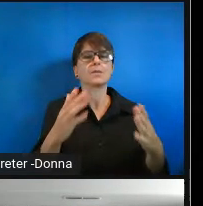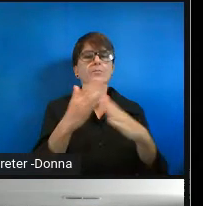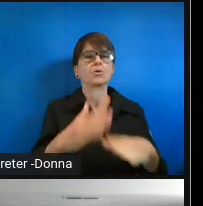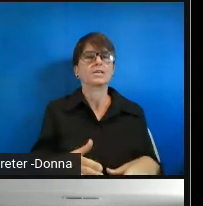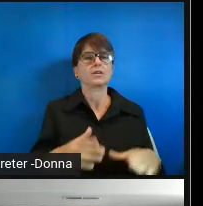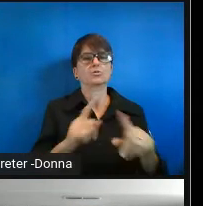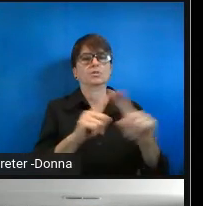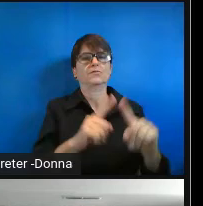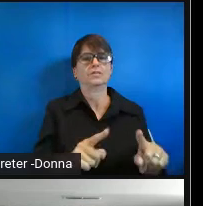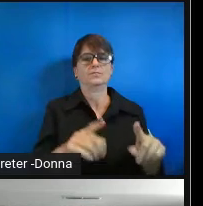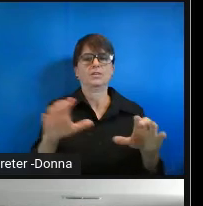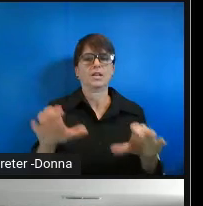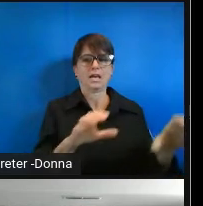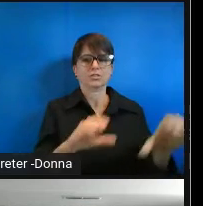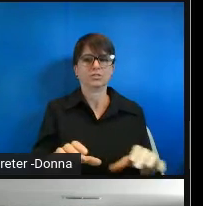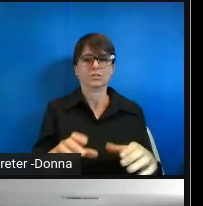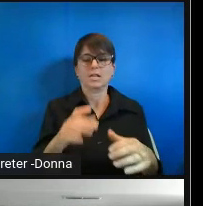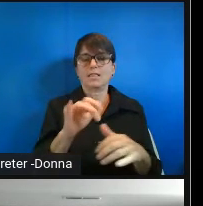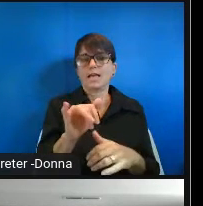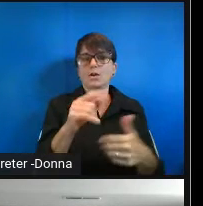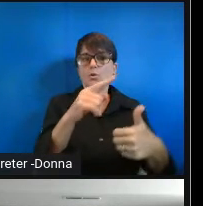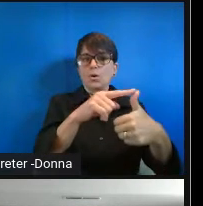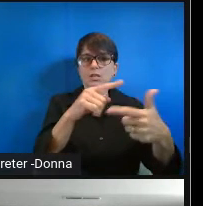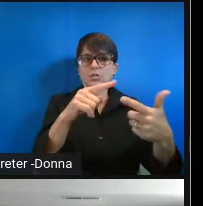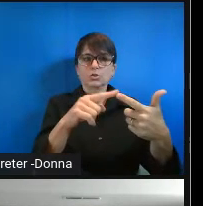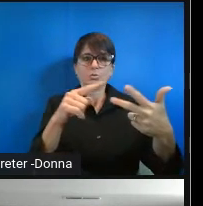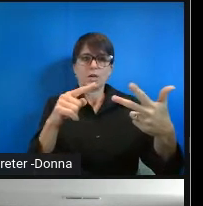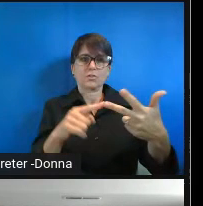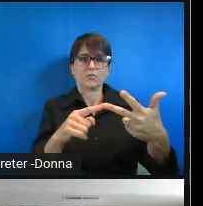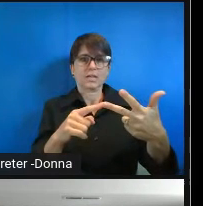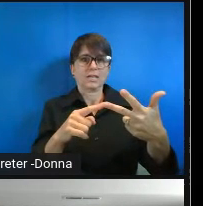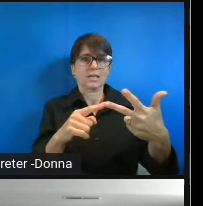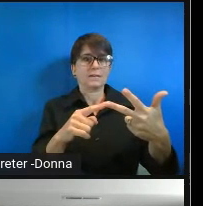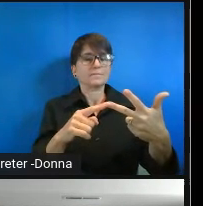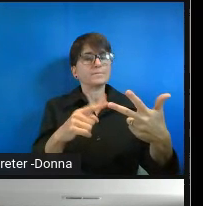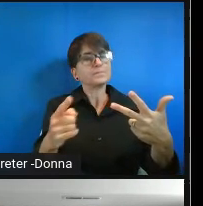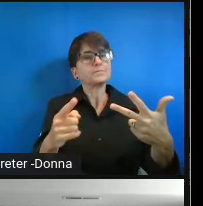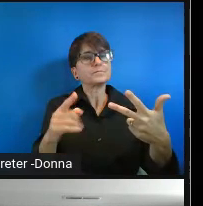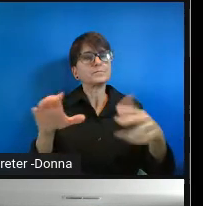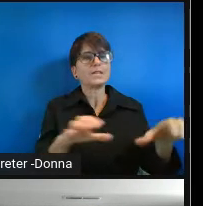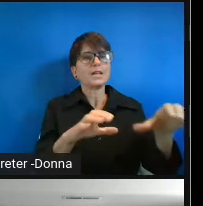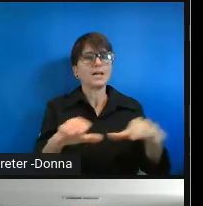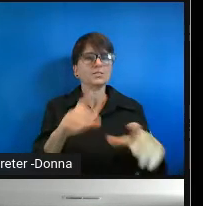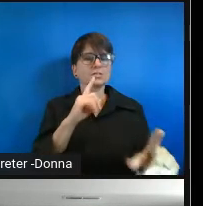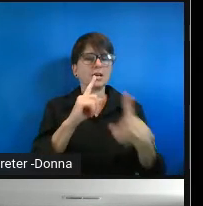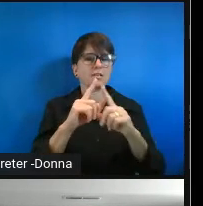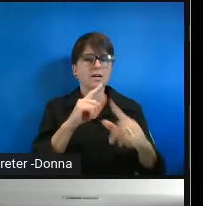two, and three action dialogs, which refer to the amount of button options available for each prompt.